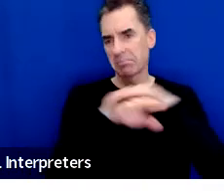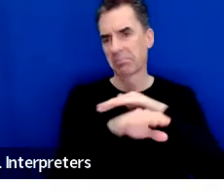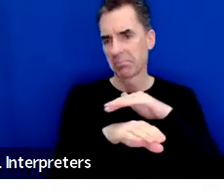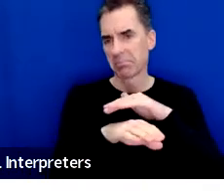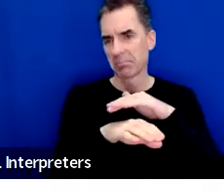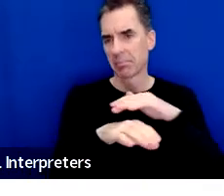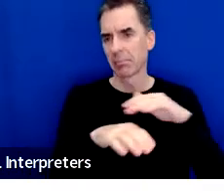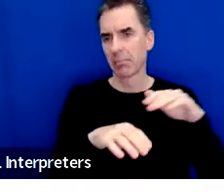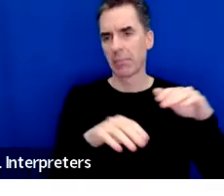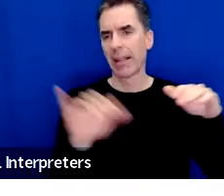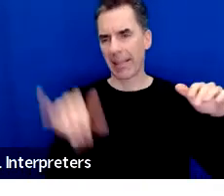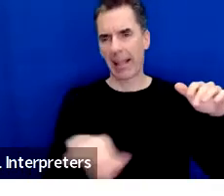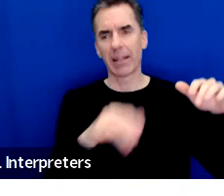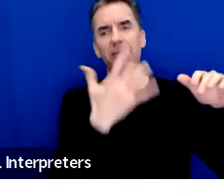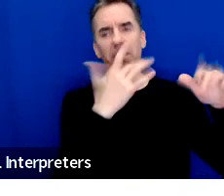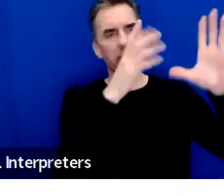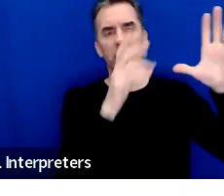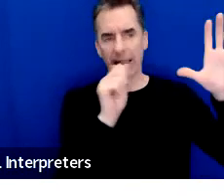That's it. Apologize for that. All right. No problem. Thank you.